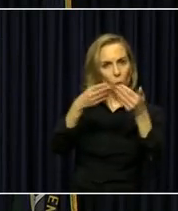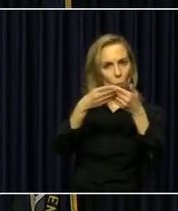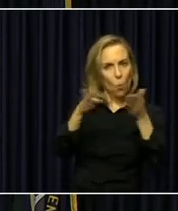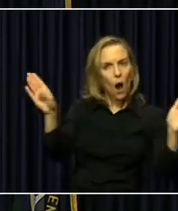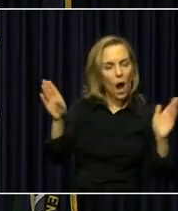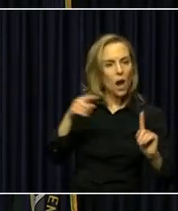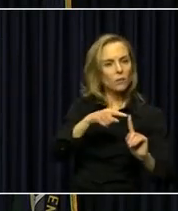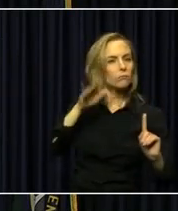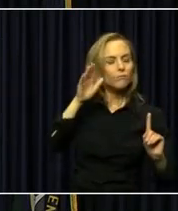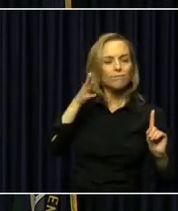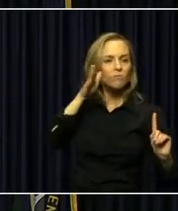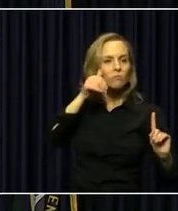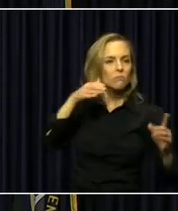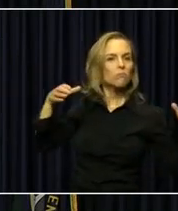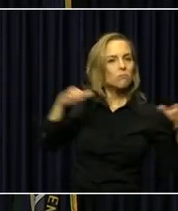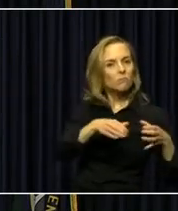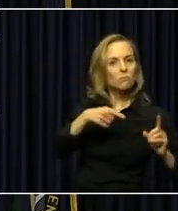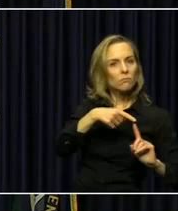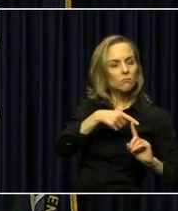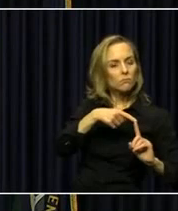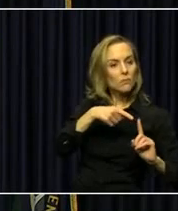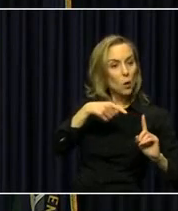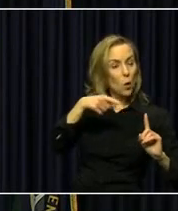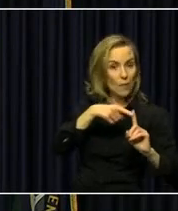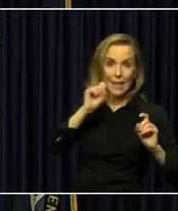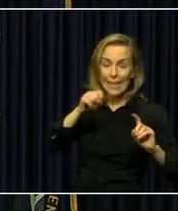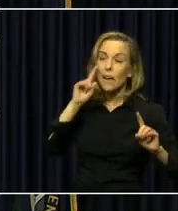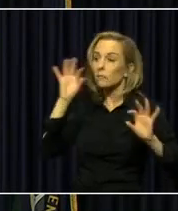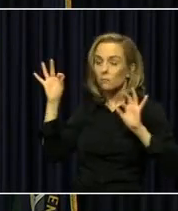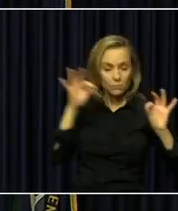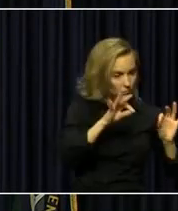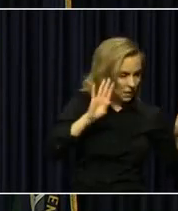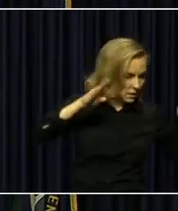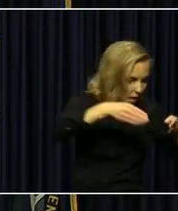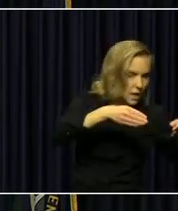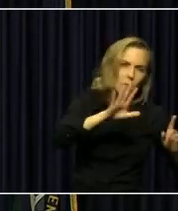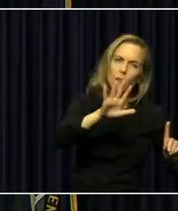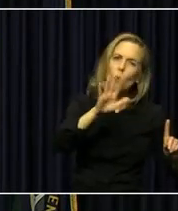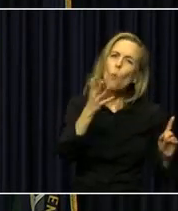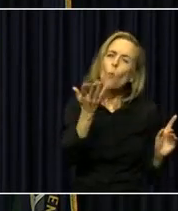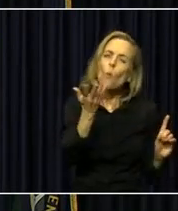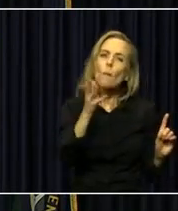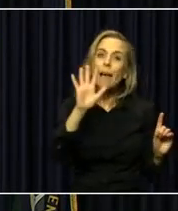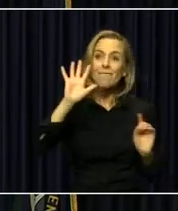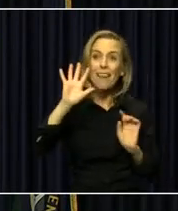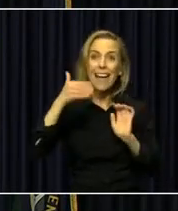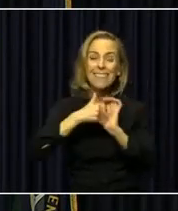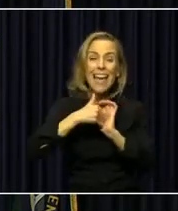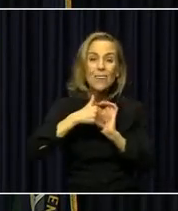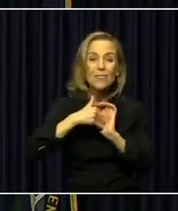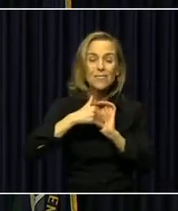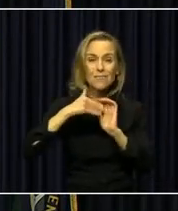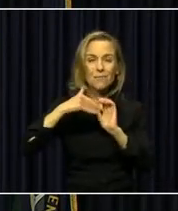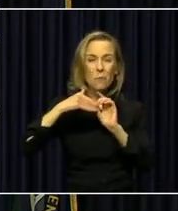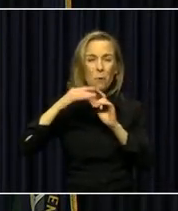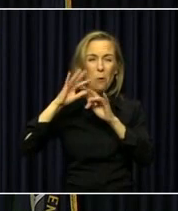WE HAVE EXAMPLES ALL OVER THE